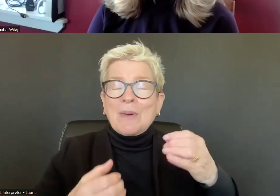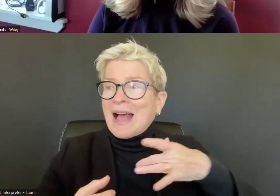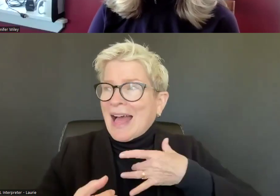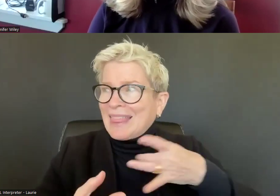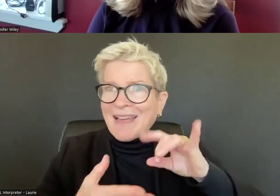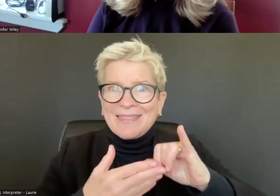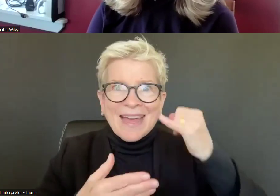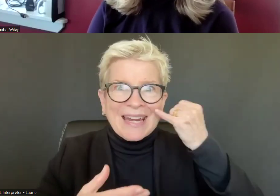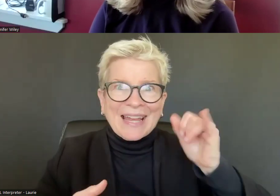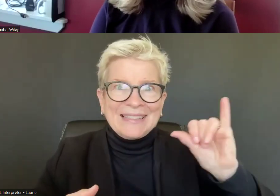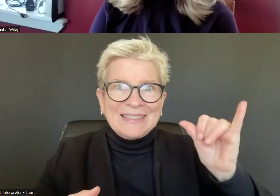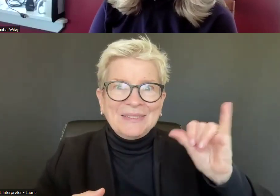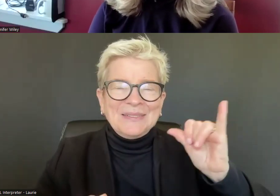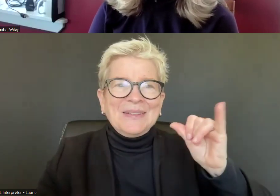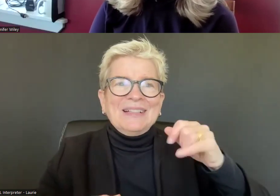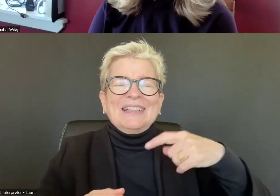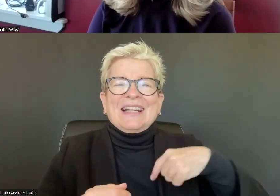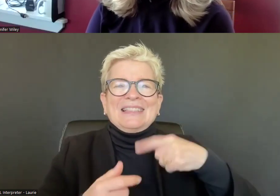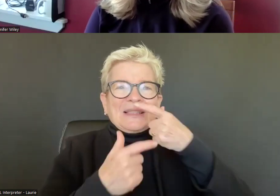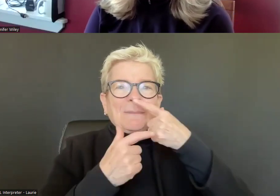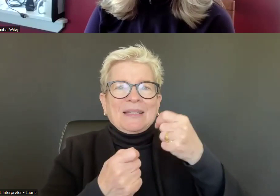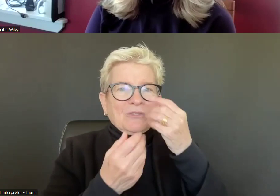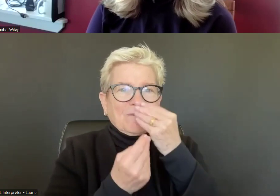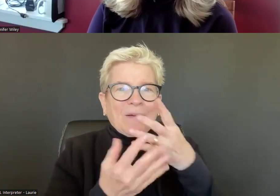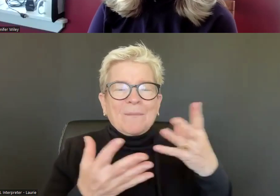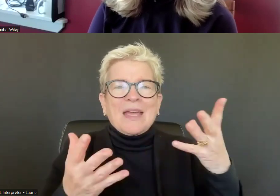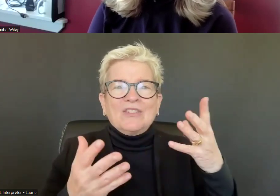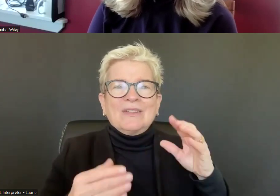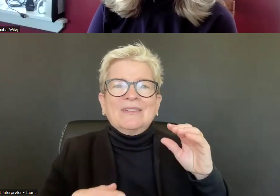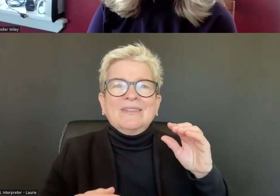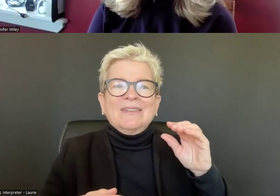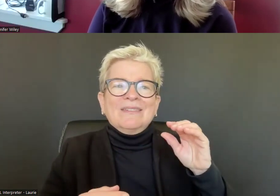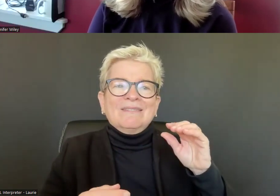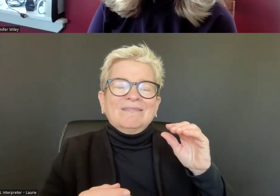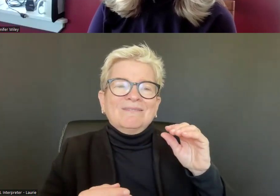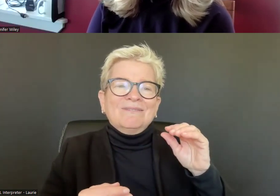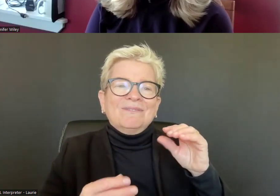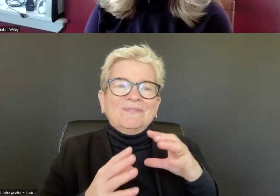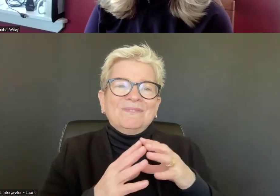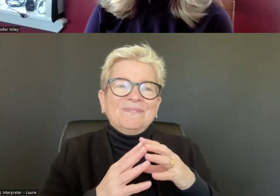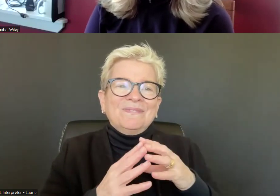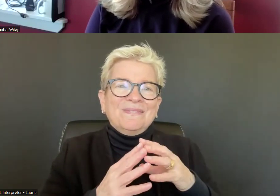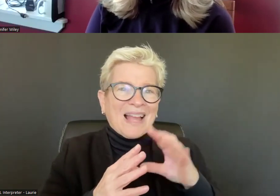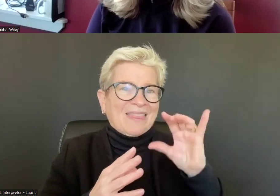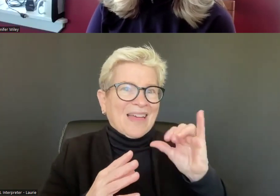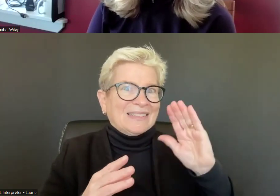here's some interesting information that you probably need that sounds awesome and